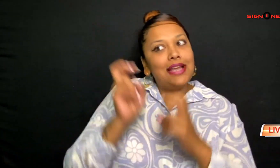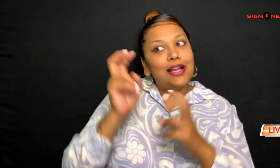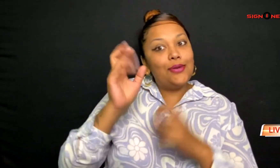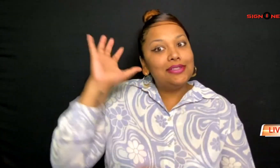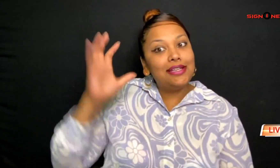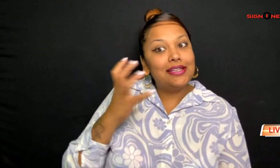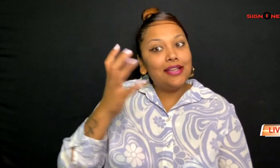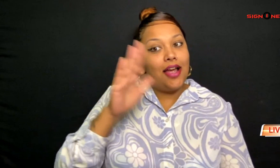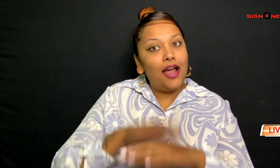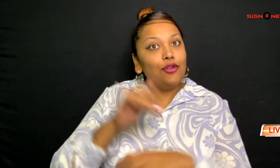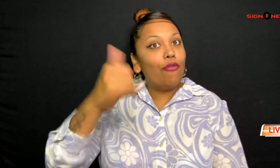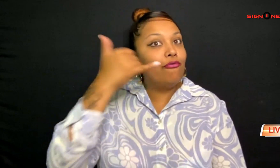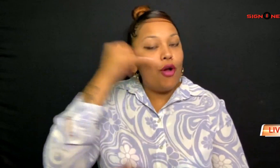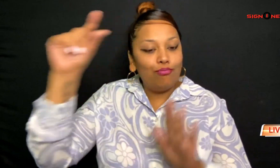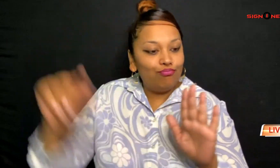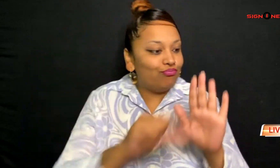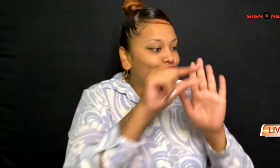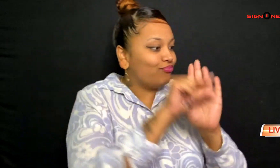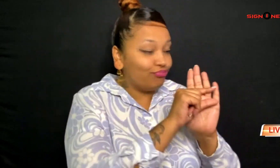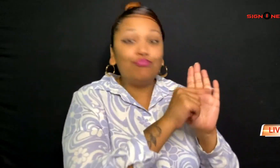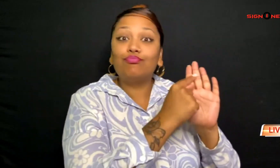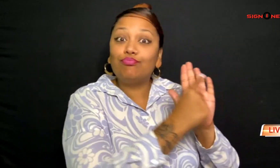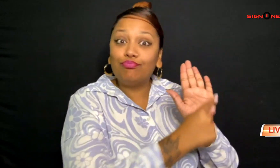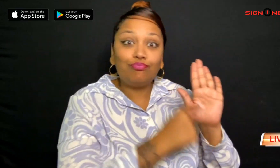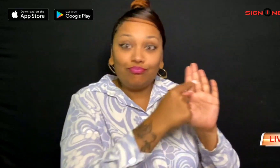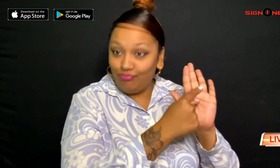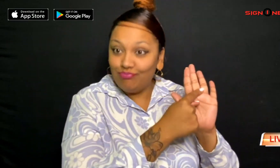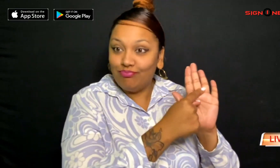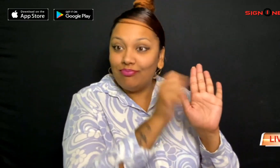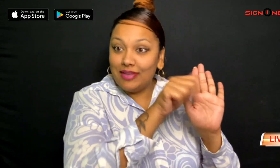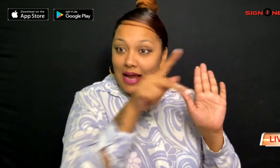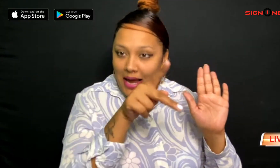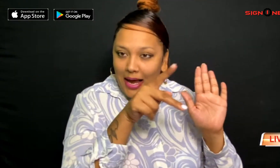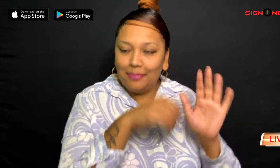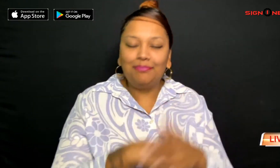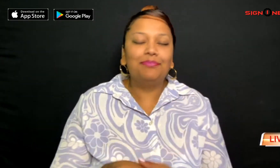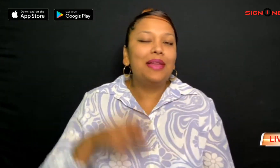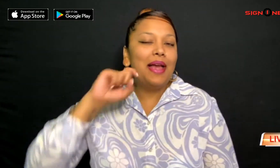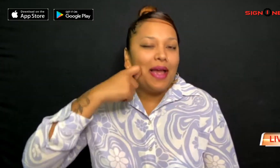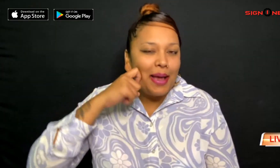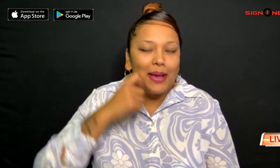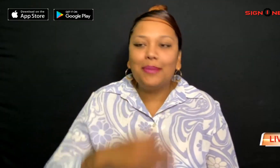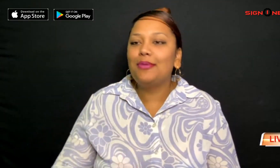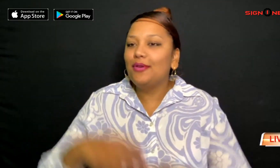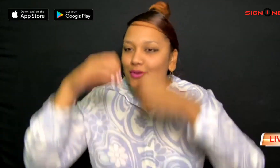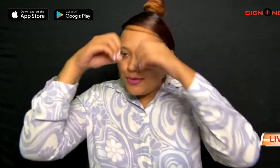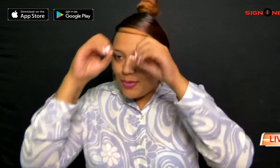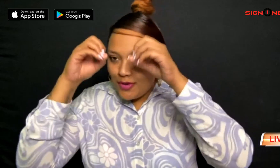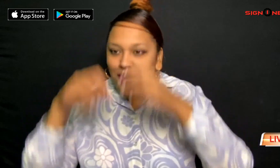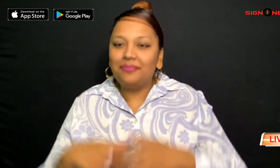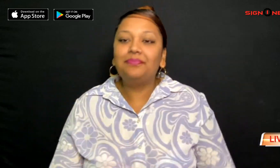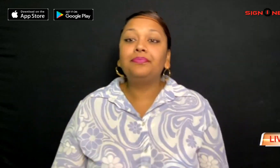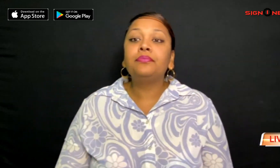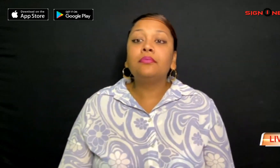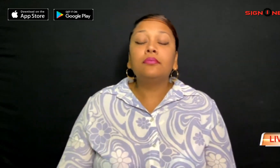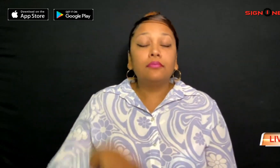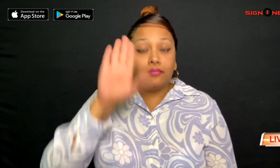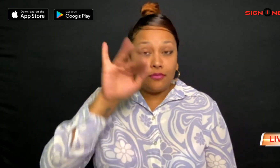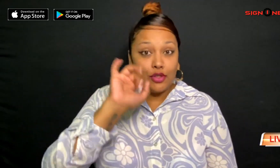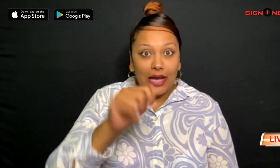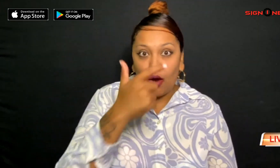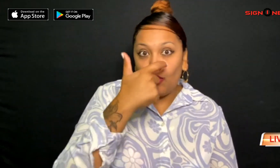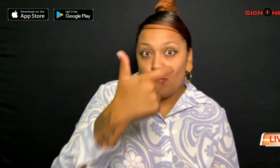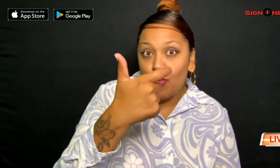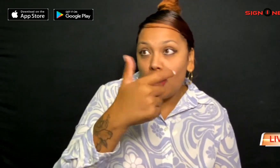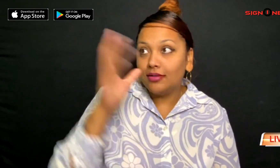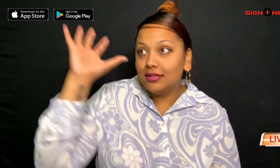the Sign1News app by heading to the app store or Google play store in your smart phone and